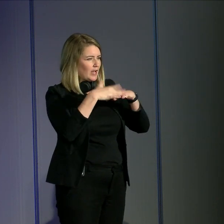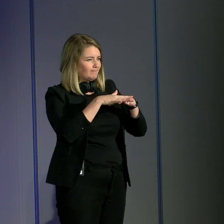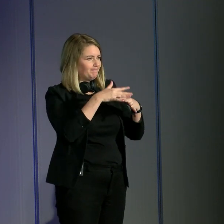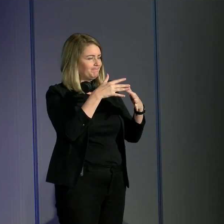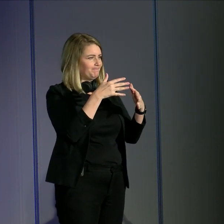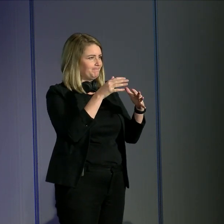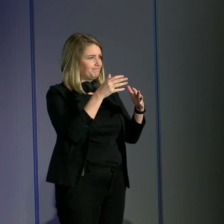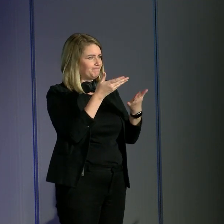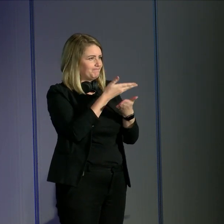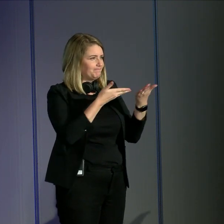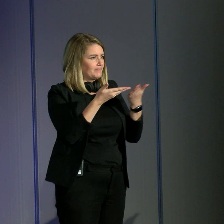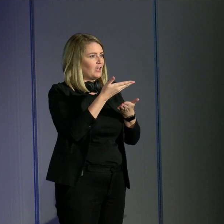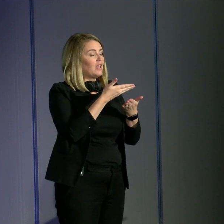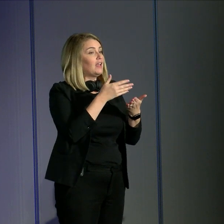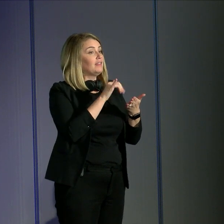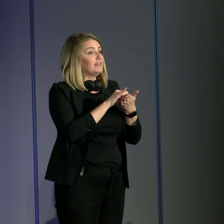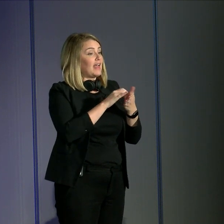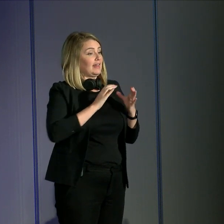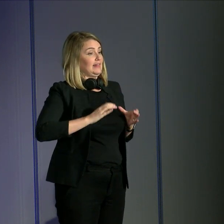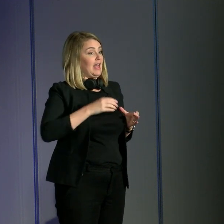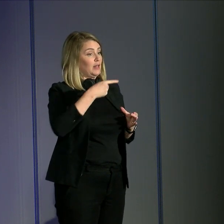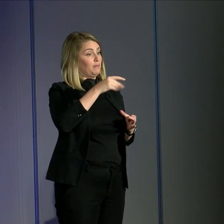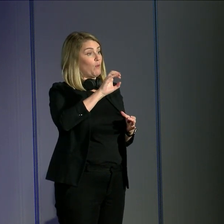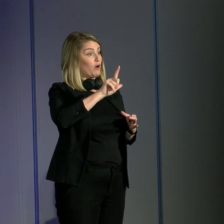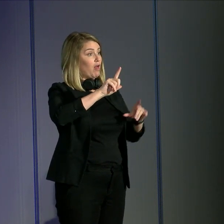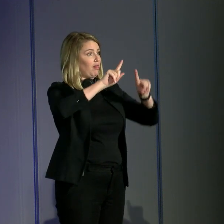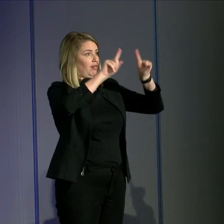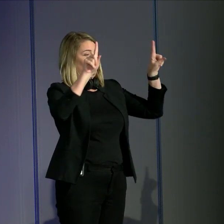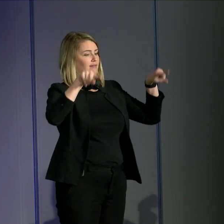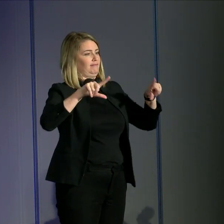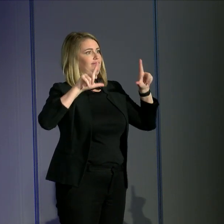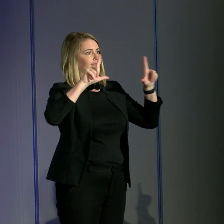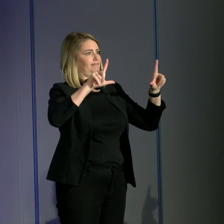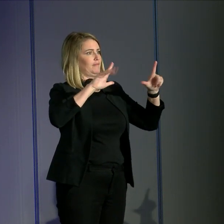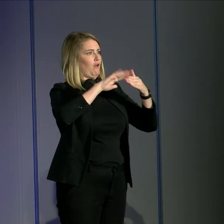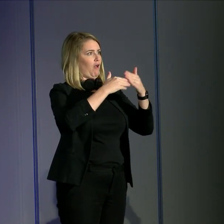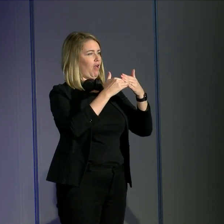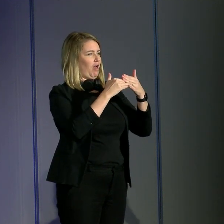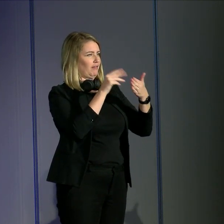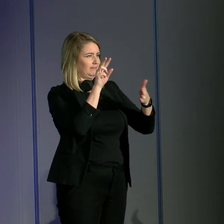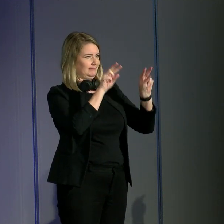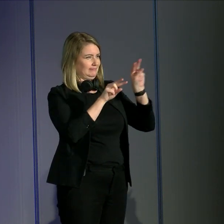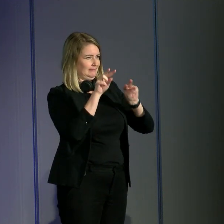This client portal is where it all converges and comes together.